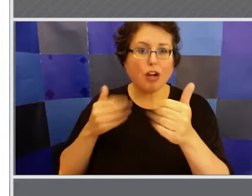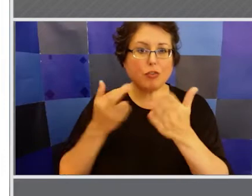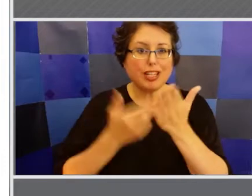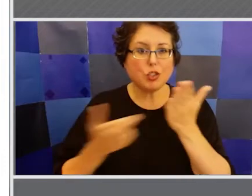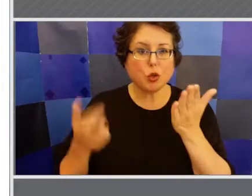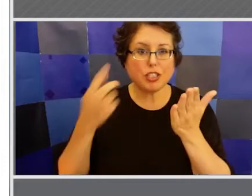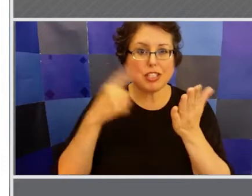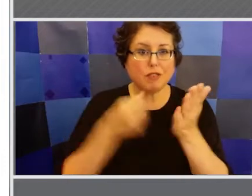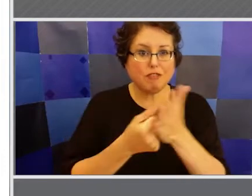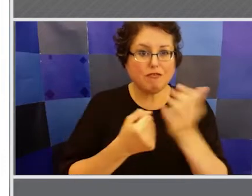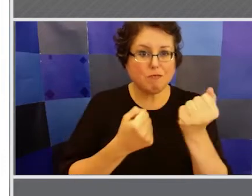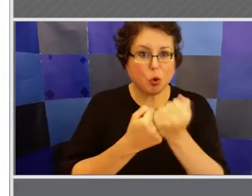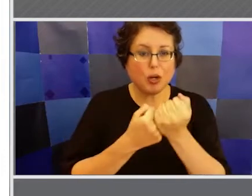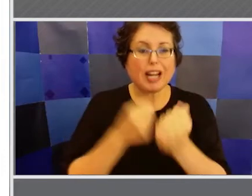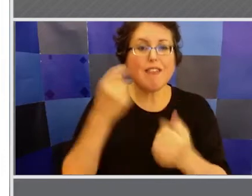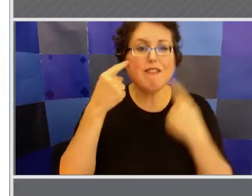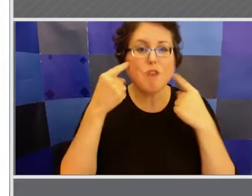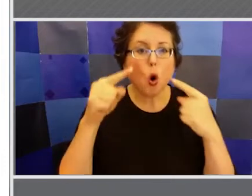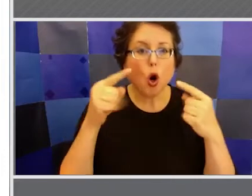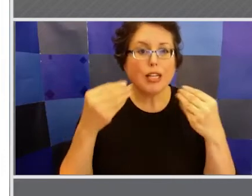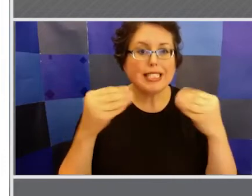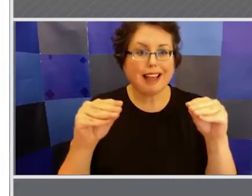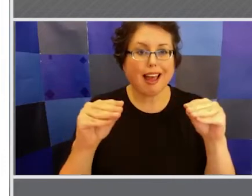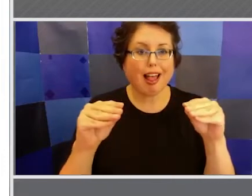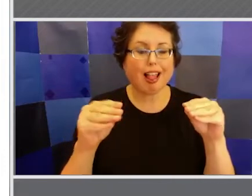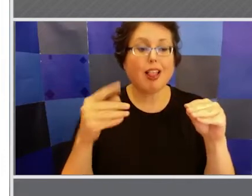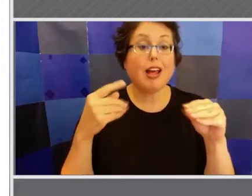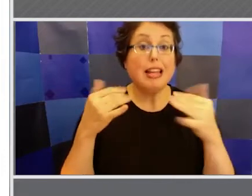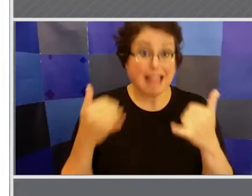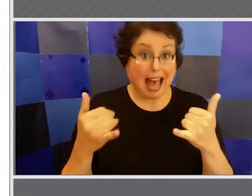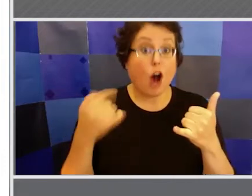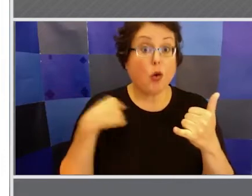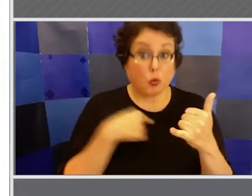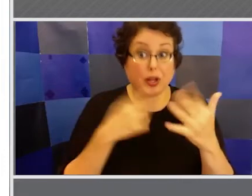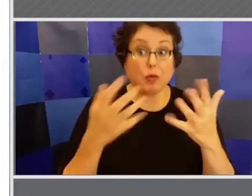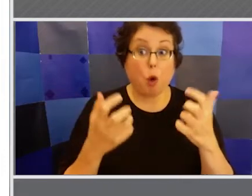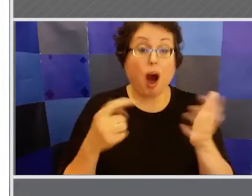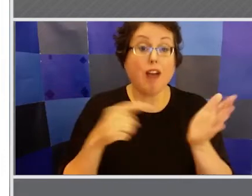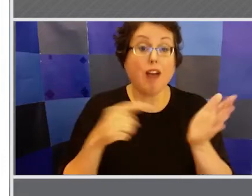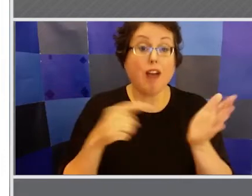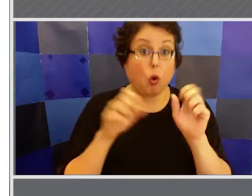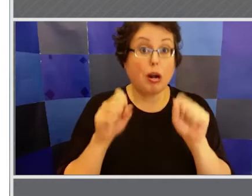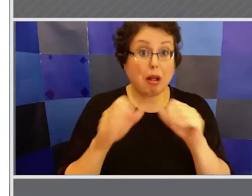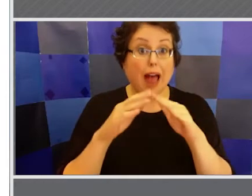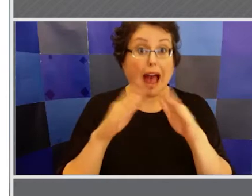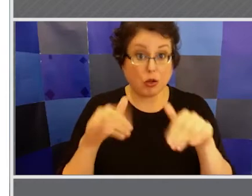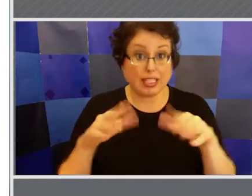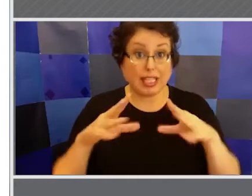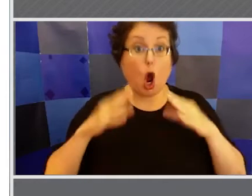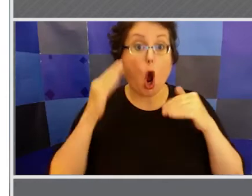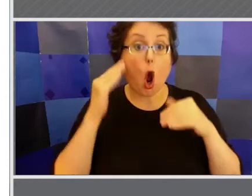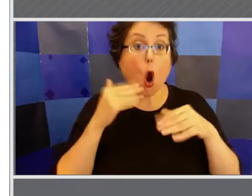We're moving forward we're seeing a huge demand for affordable homeownership and so that is